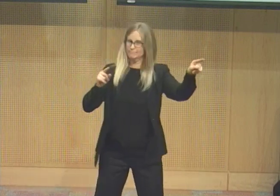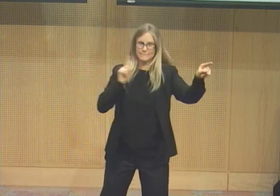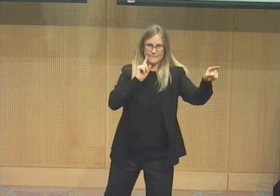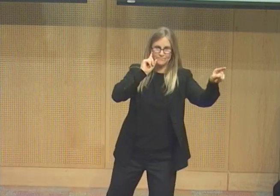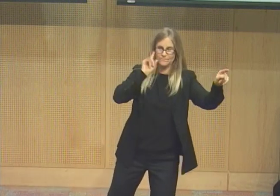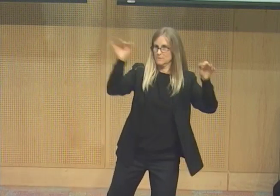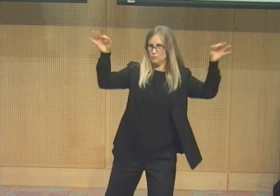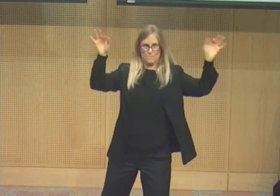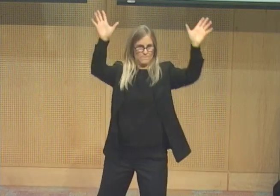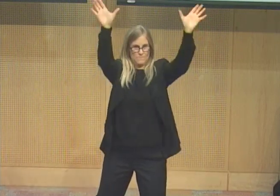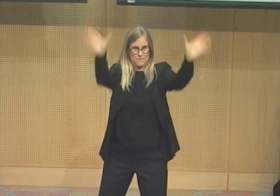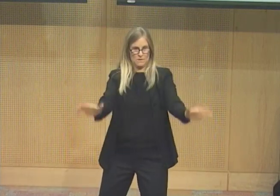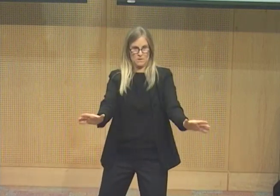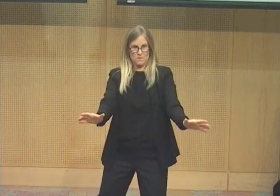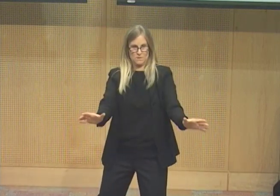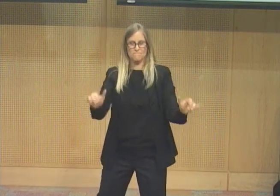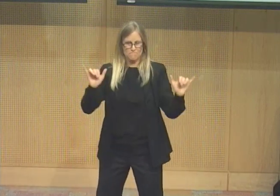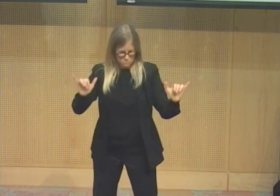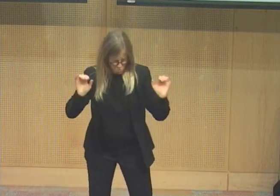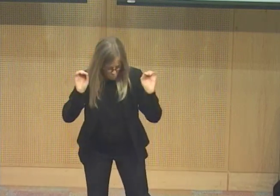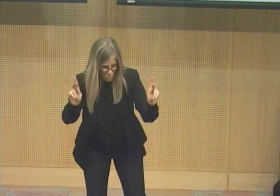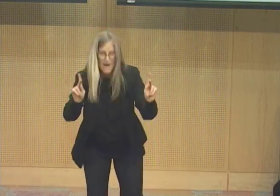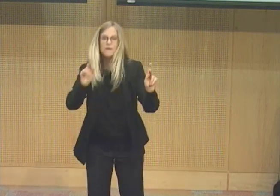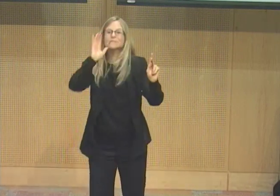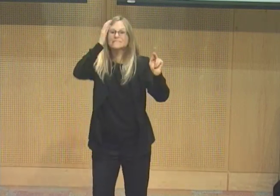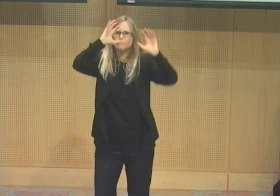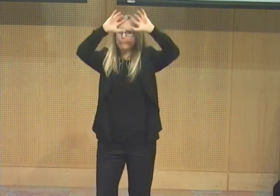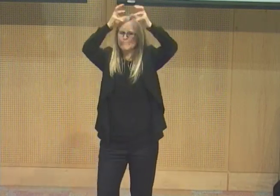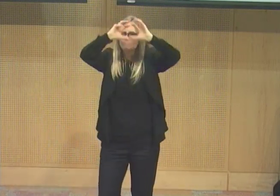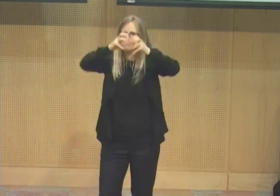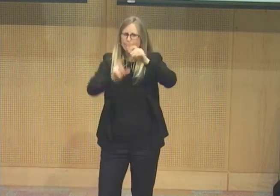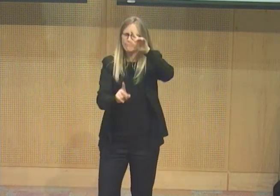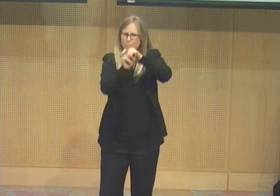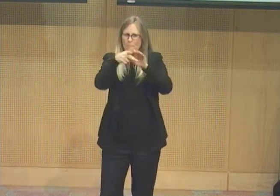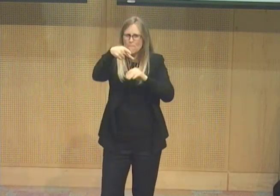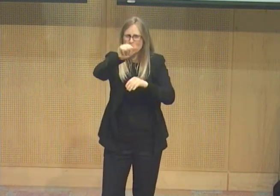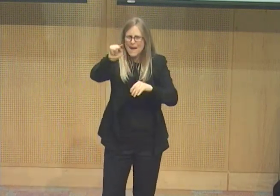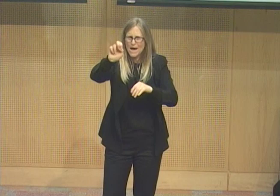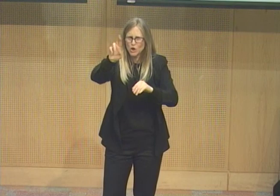themselves out beautifully into a number of categories.